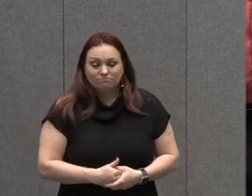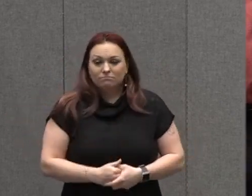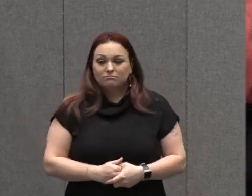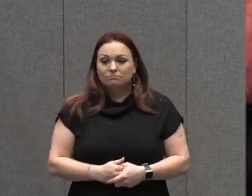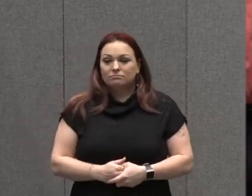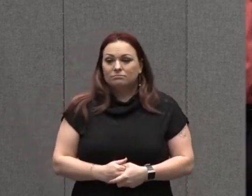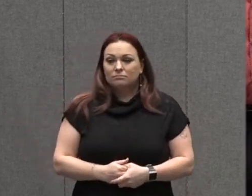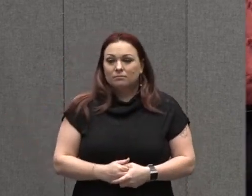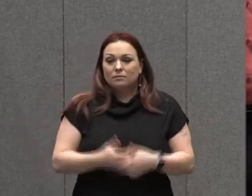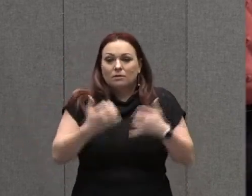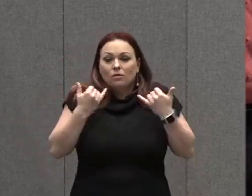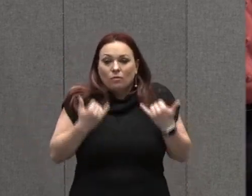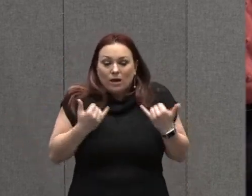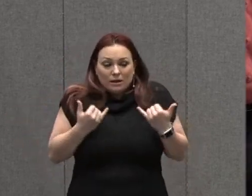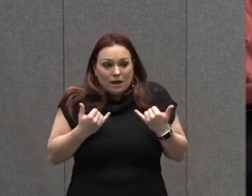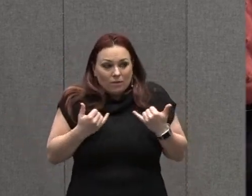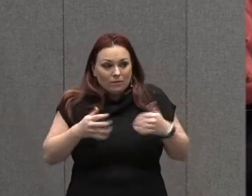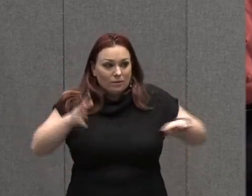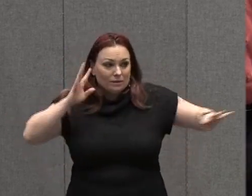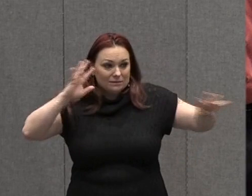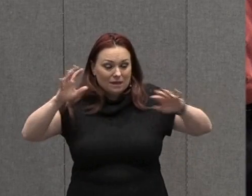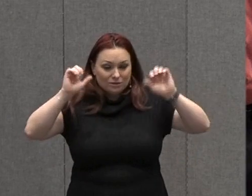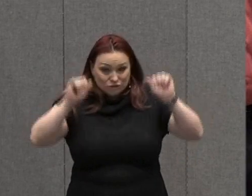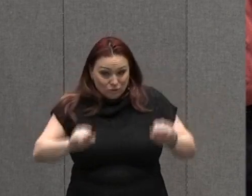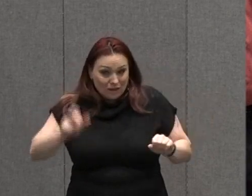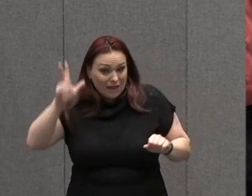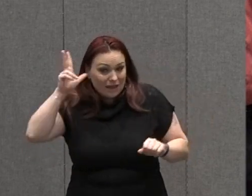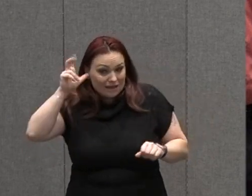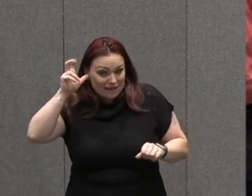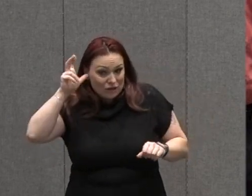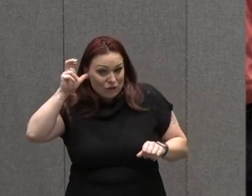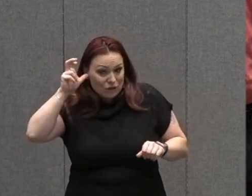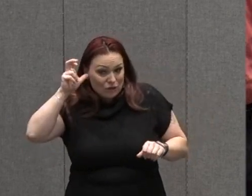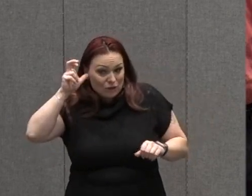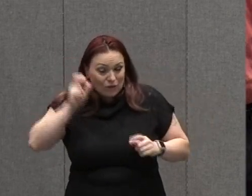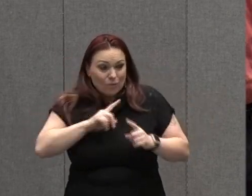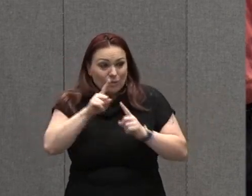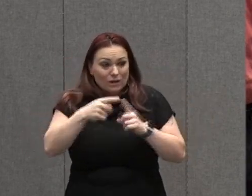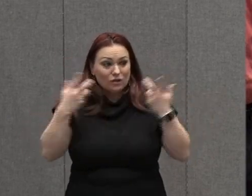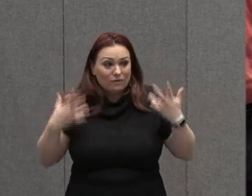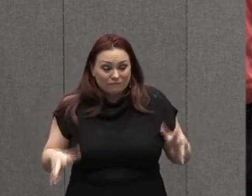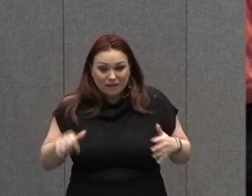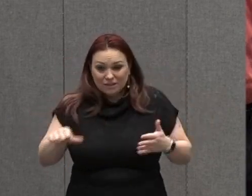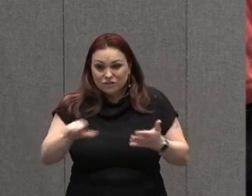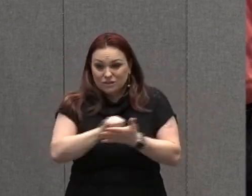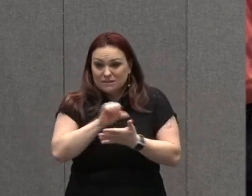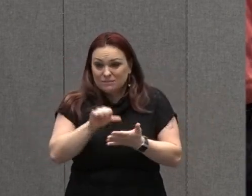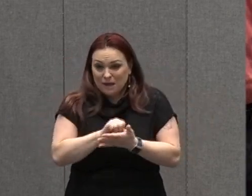Right now there are sounds you can hear. When you finish this page,